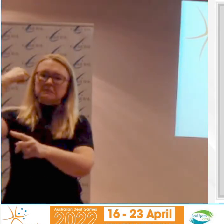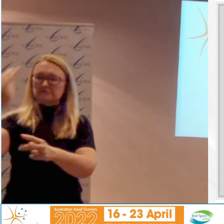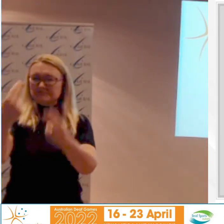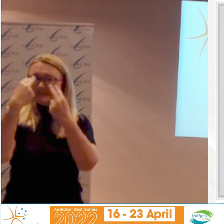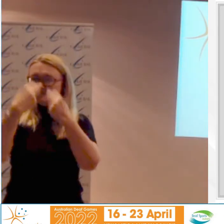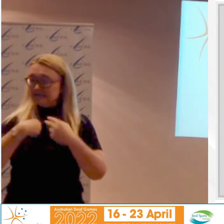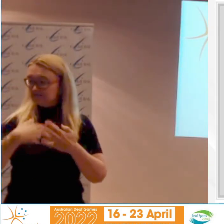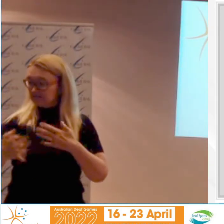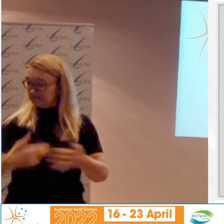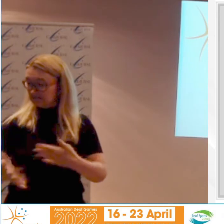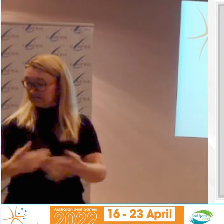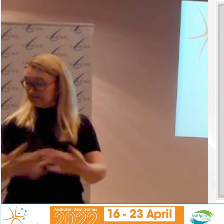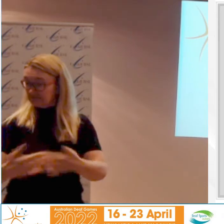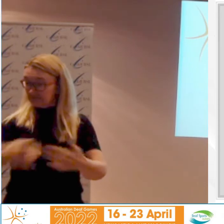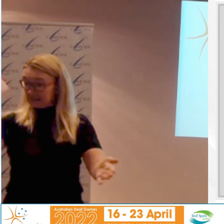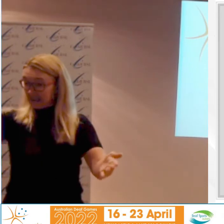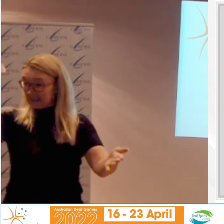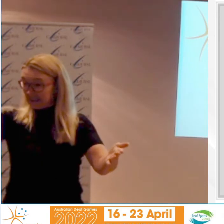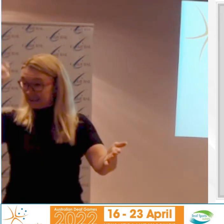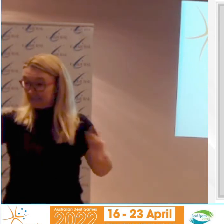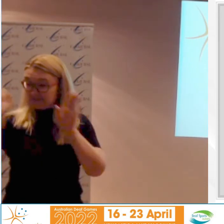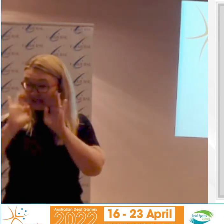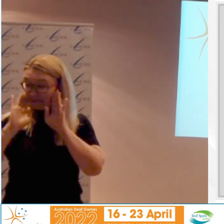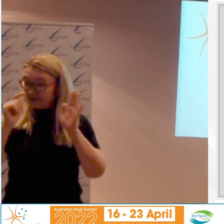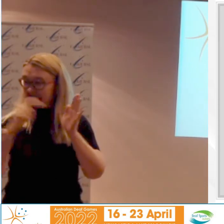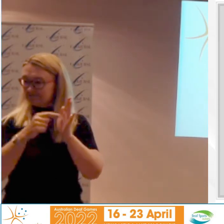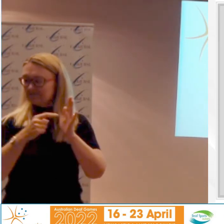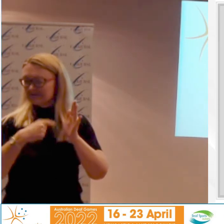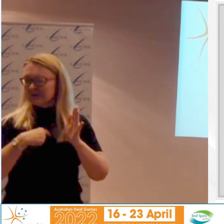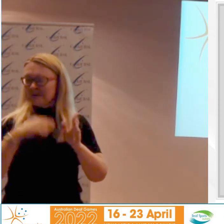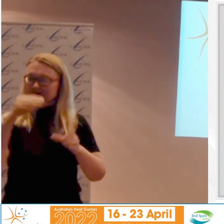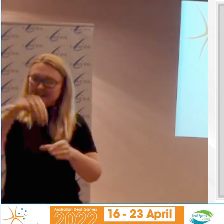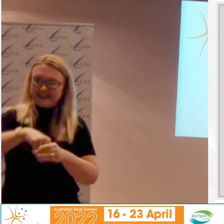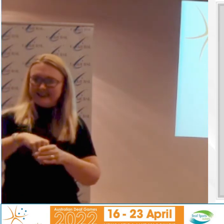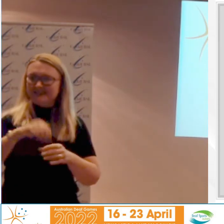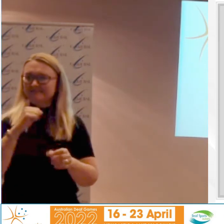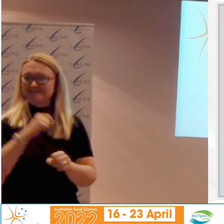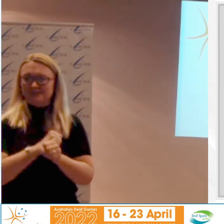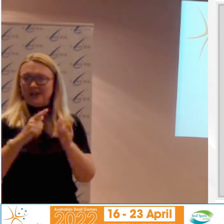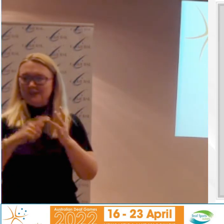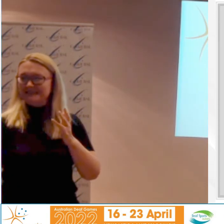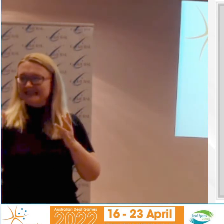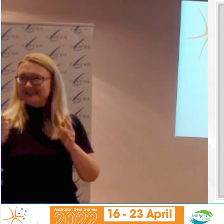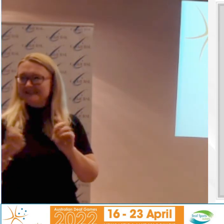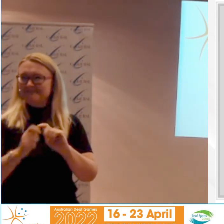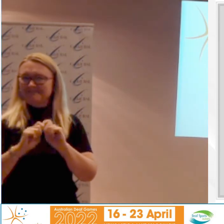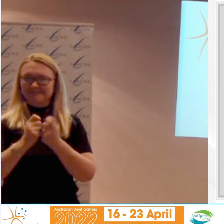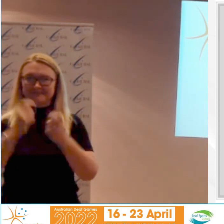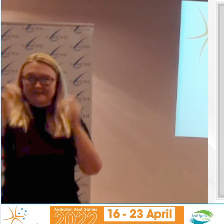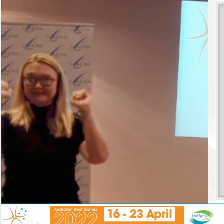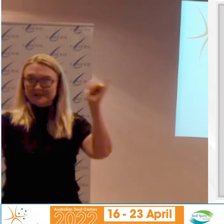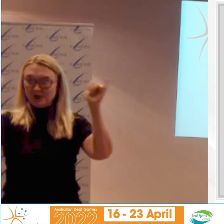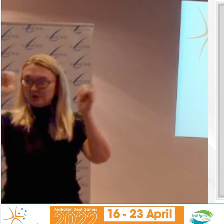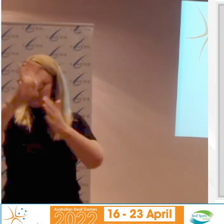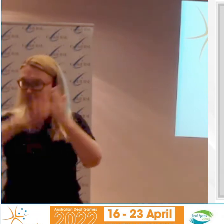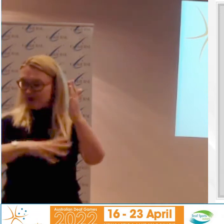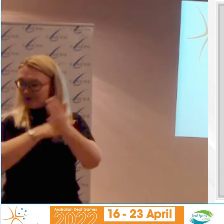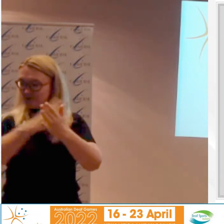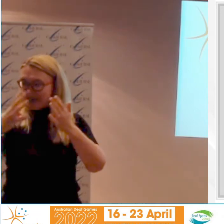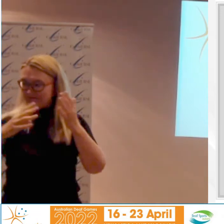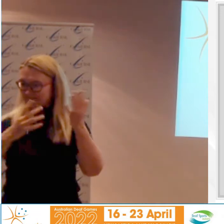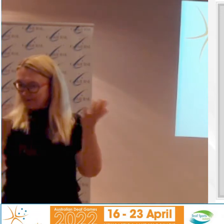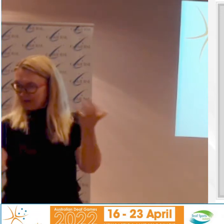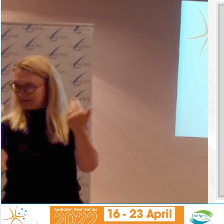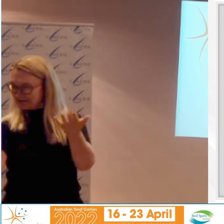and i've been involved in Tennis for a long time running the facebook group and organizing the